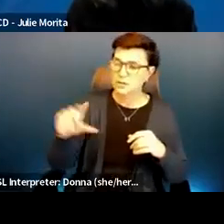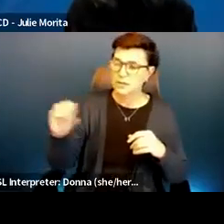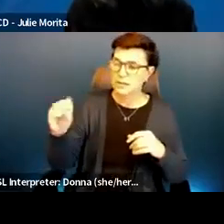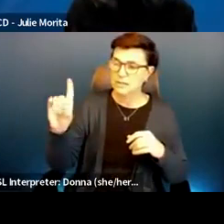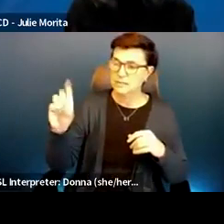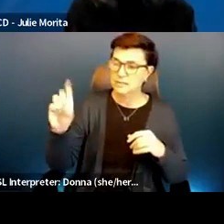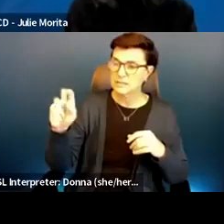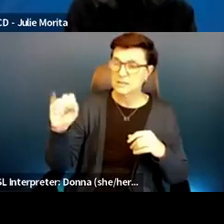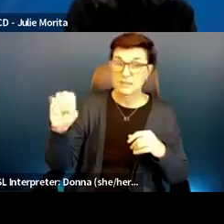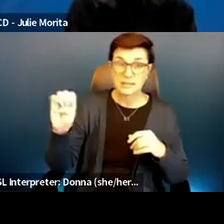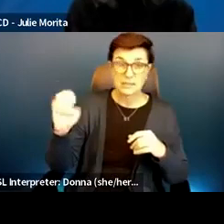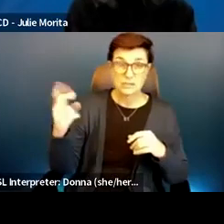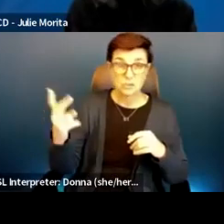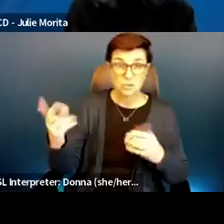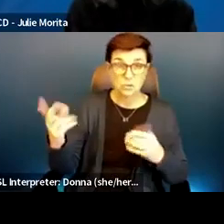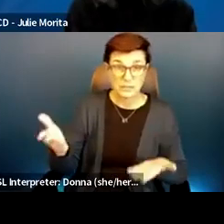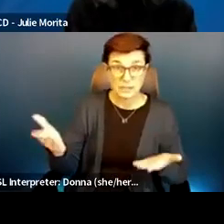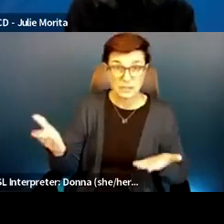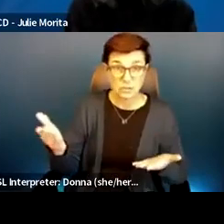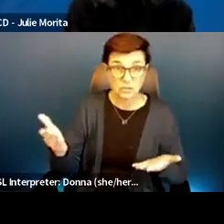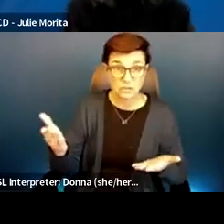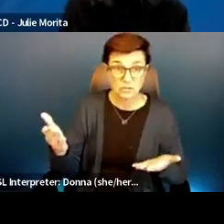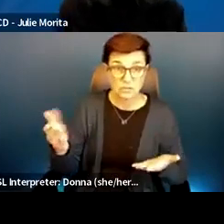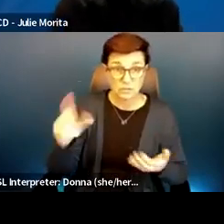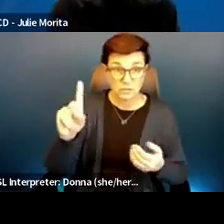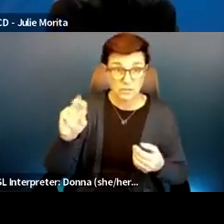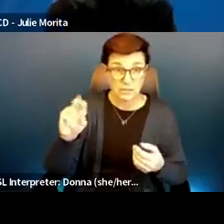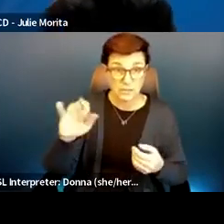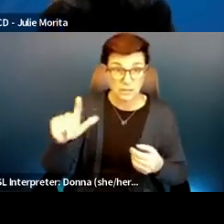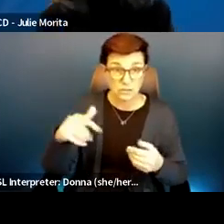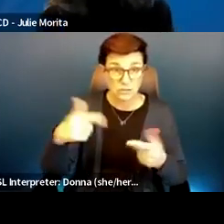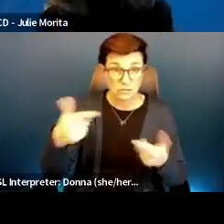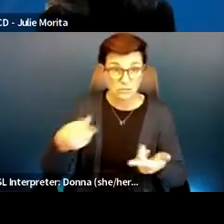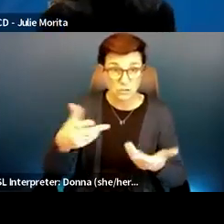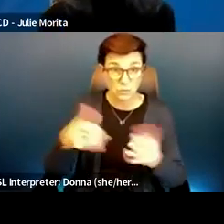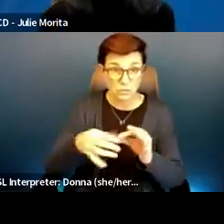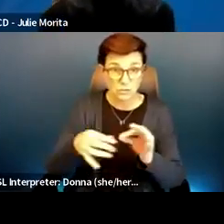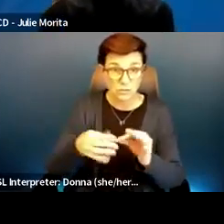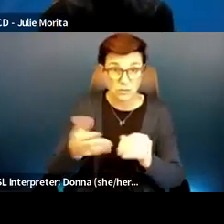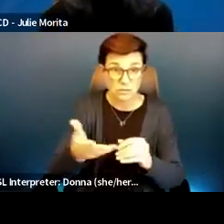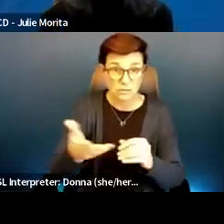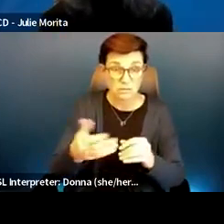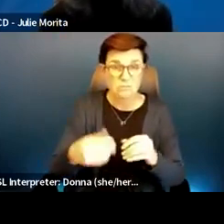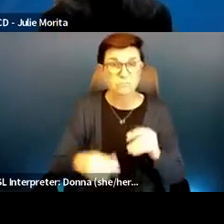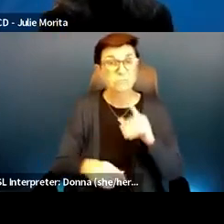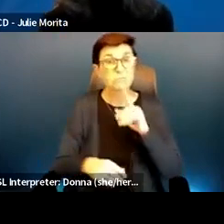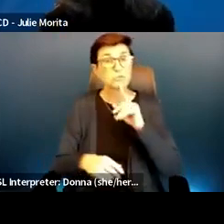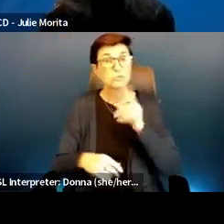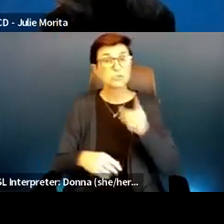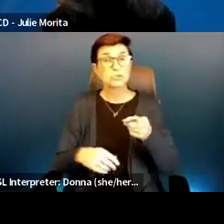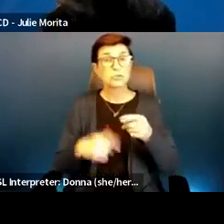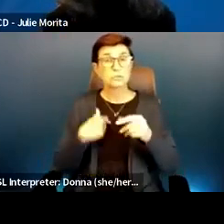So Daniel, anything you wanted to say about that? Sure, yeah, I can just add some commentary